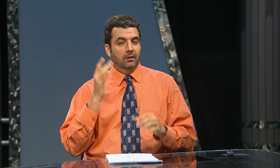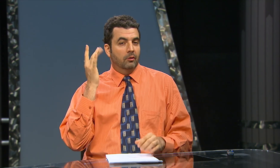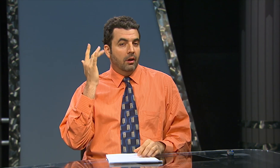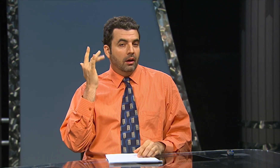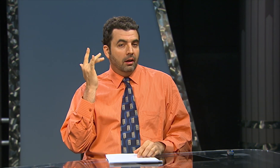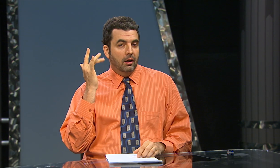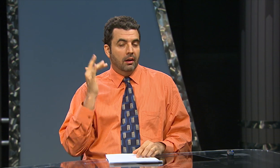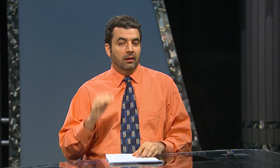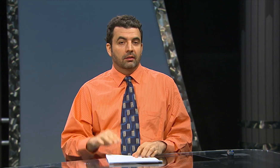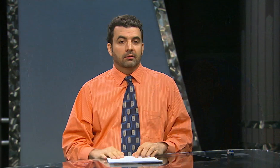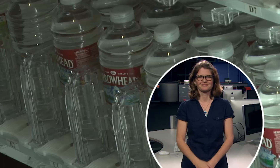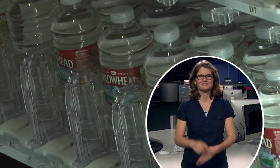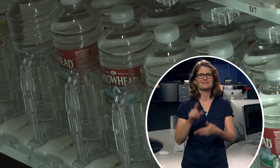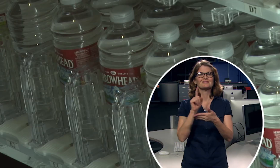TELL YOU WHY.